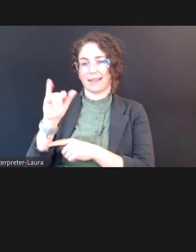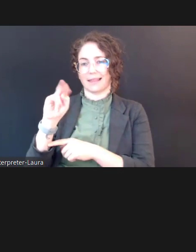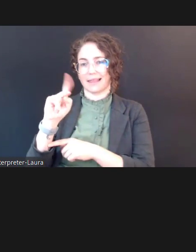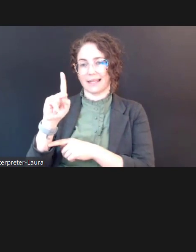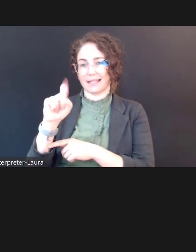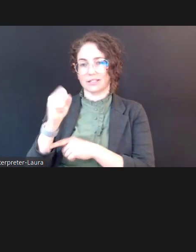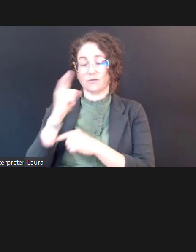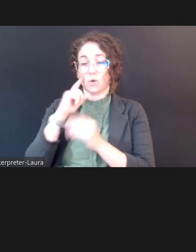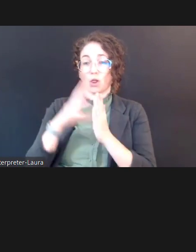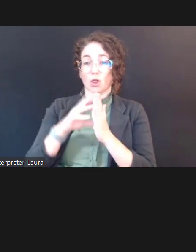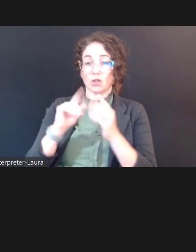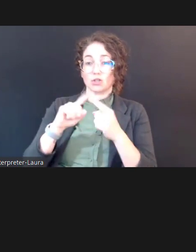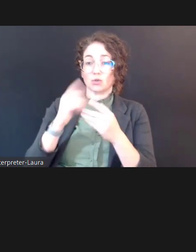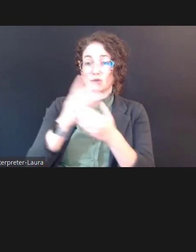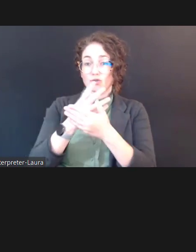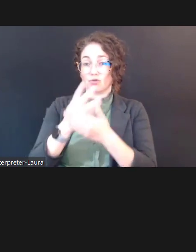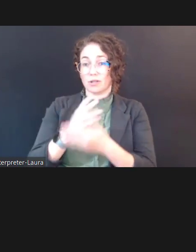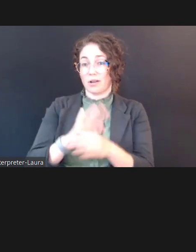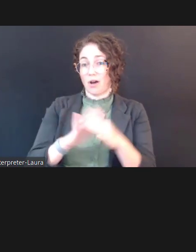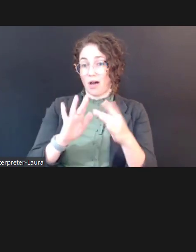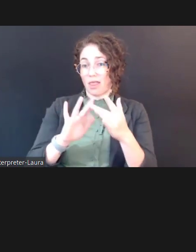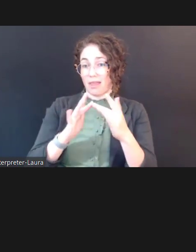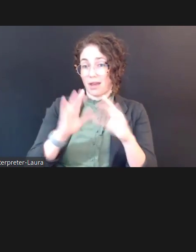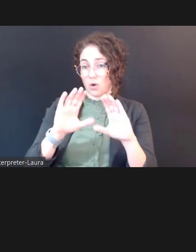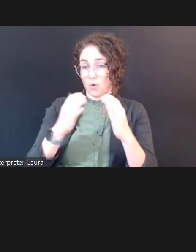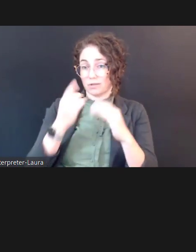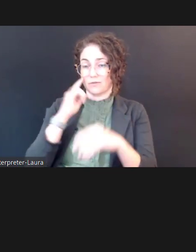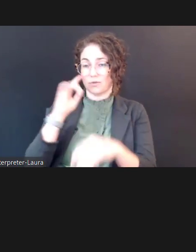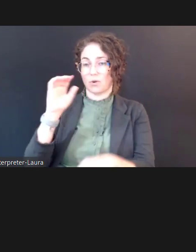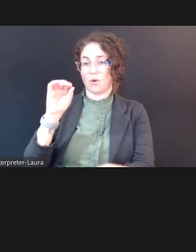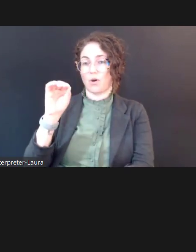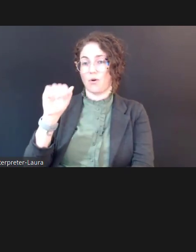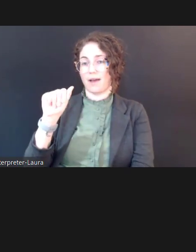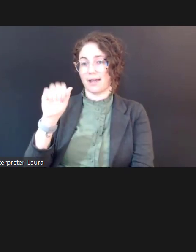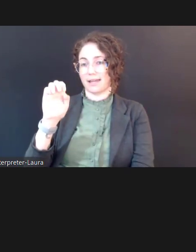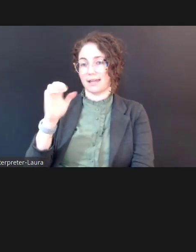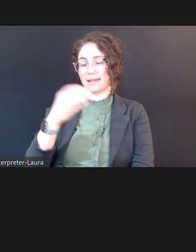"learn to screen" online courses for OAE and Pure Tone Audiometry. Have a look at those.